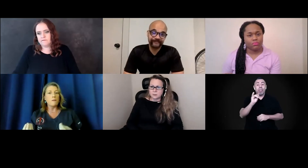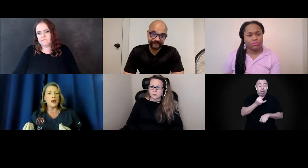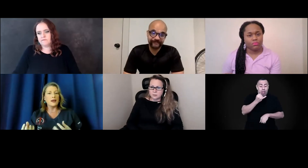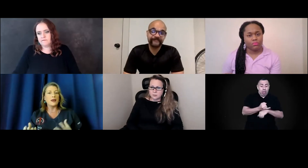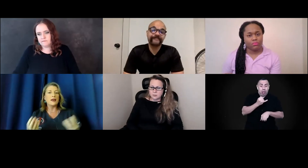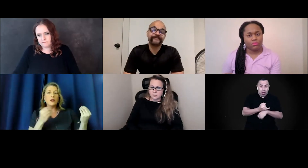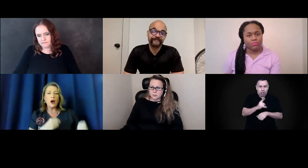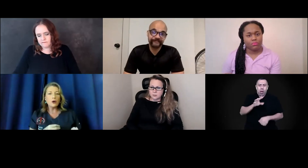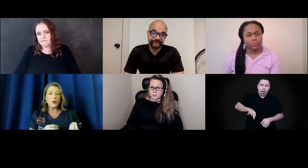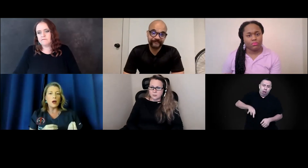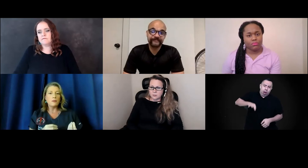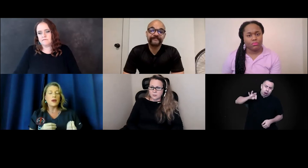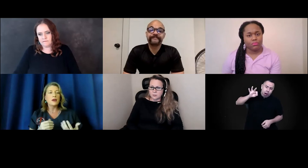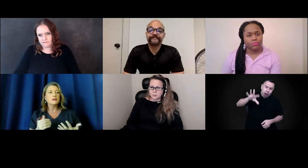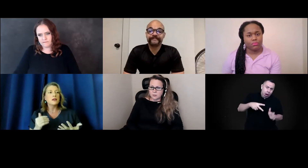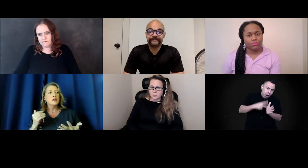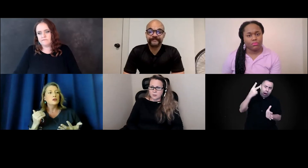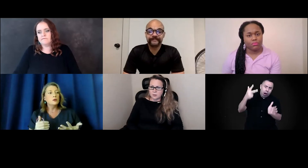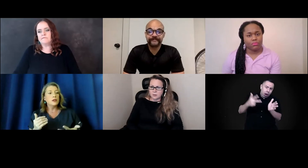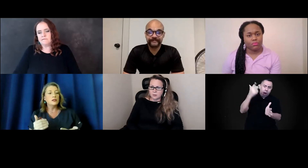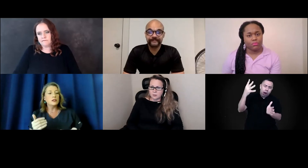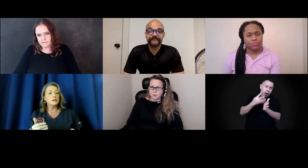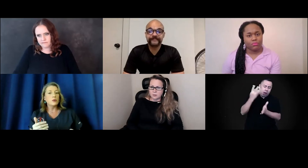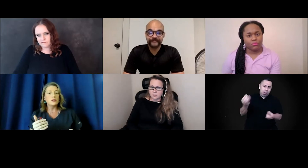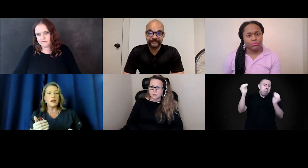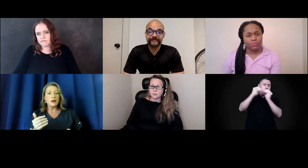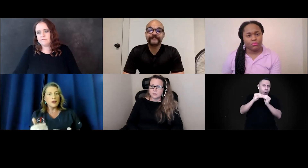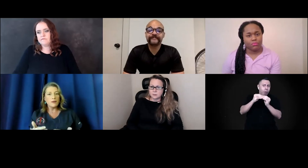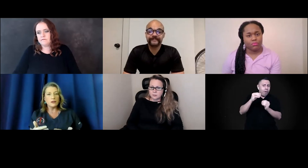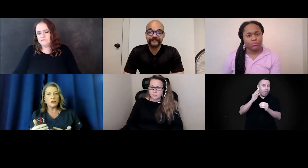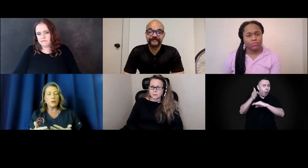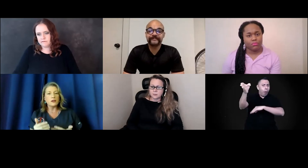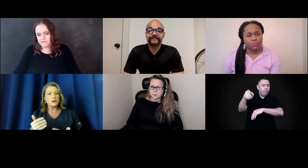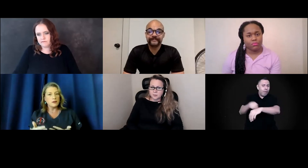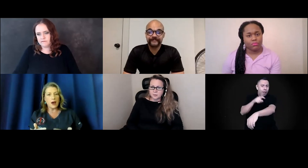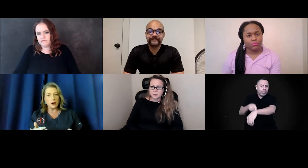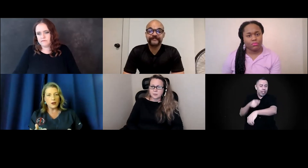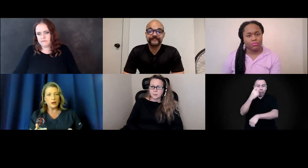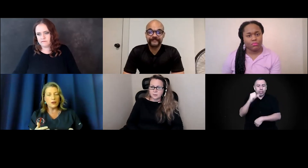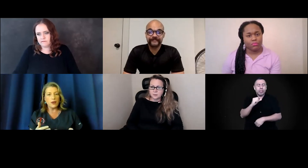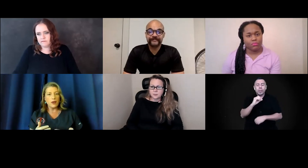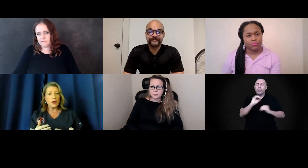money in the long run because due diligence was not given to the process of hiring the